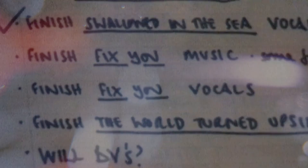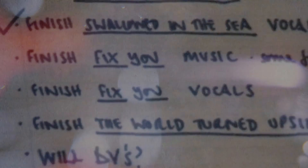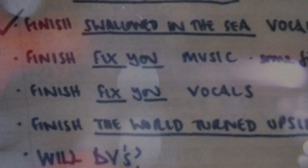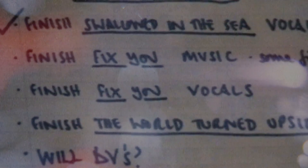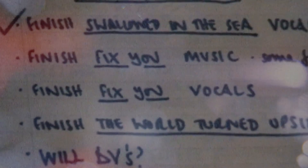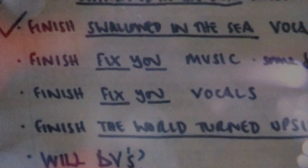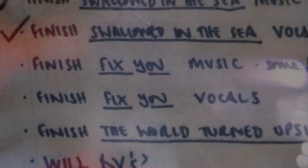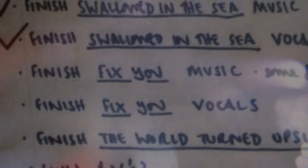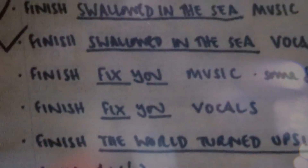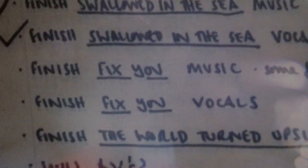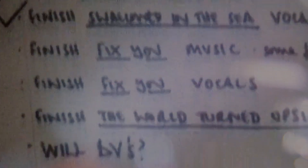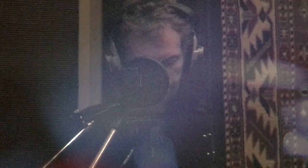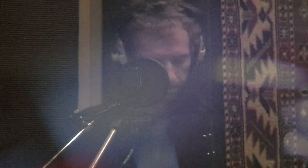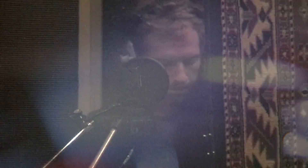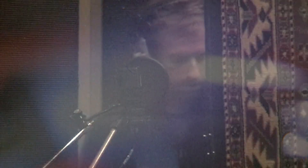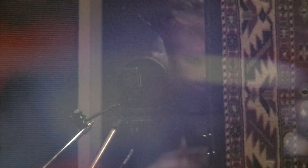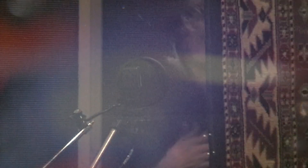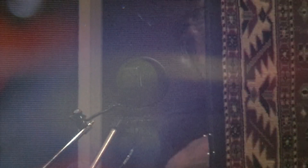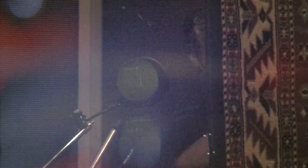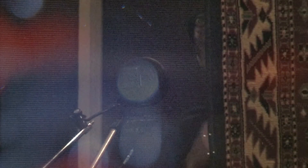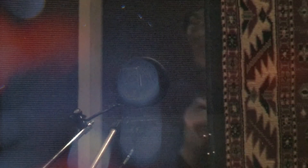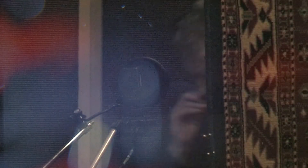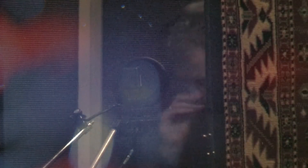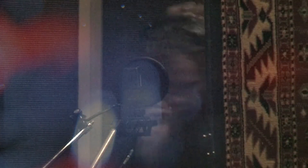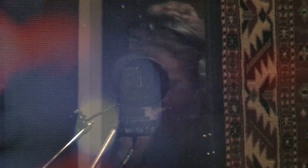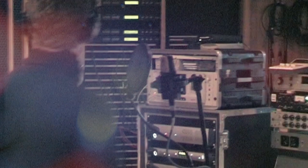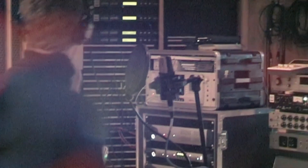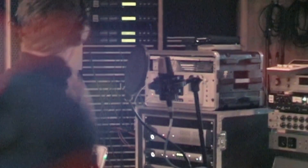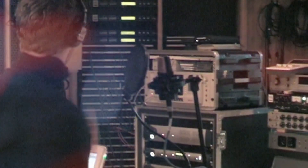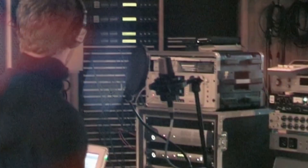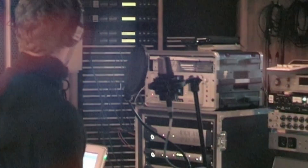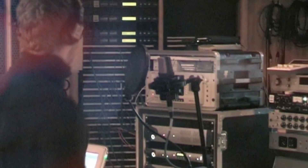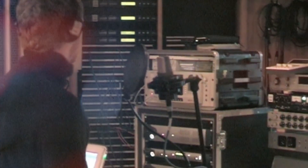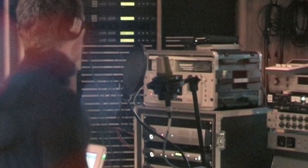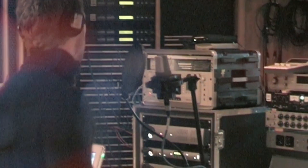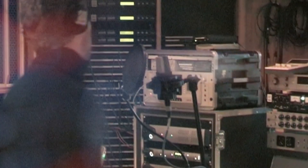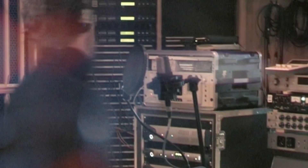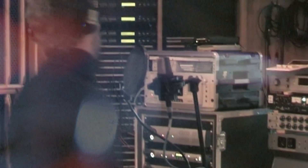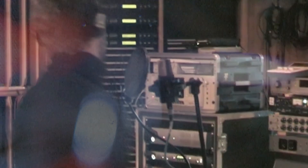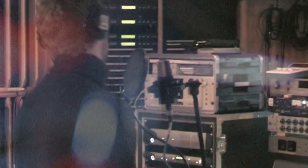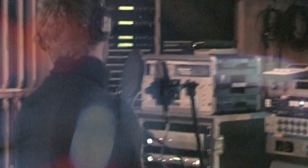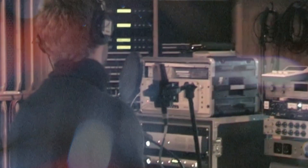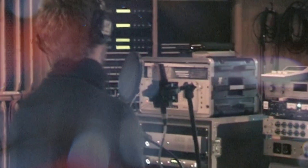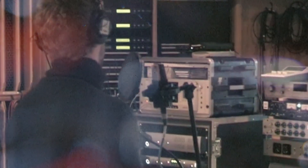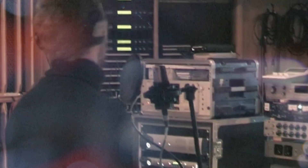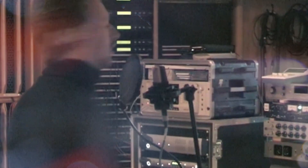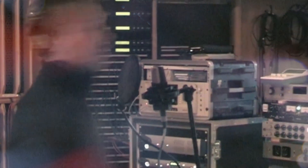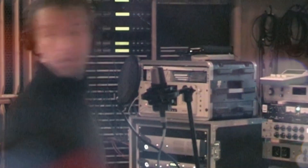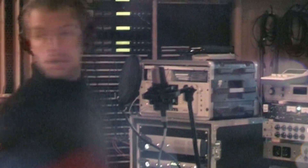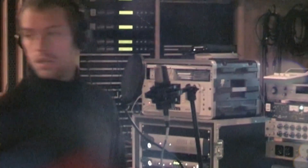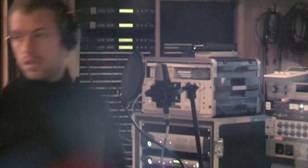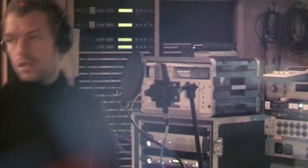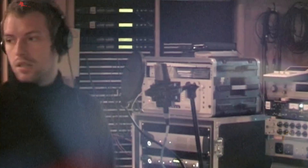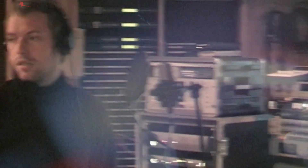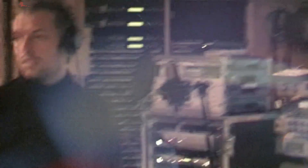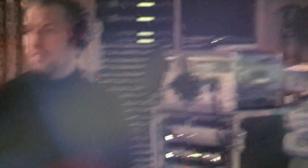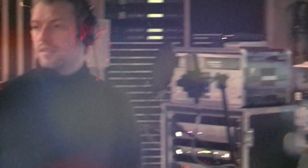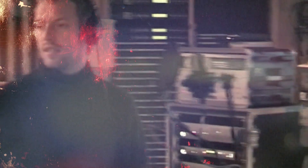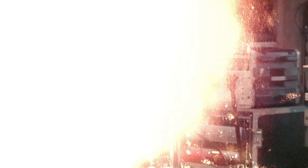in her time of grief and her coming to terms with this loss in life.